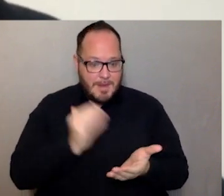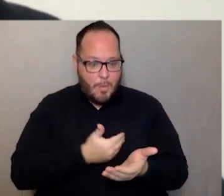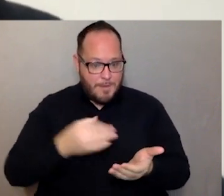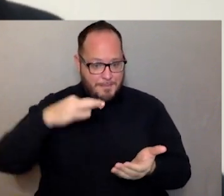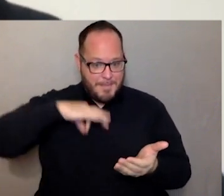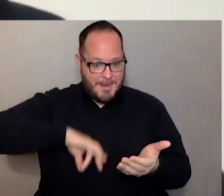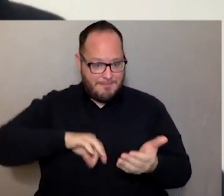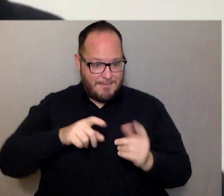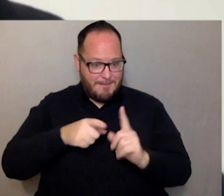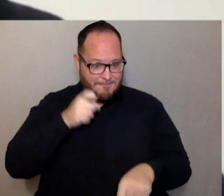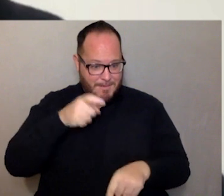AND PROGRAMS DELIBERATELY EXCLUDE THOUSANDS OF IMMIGRANT